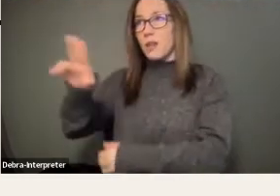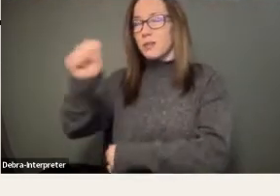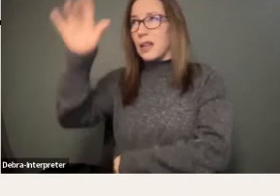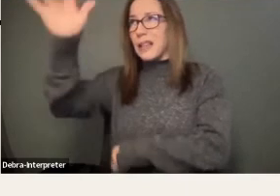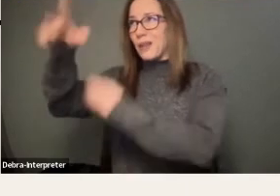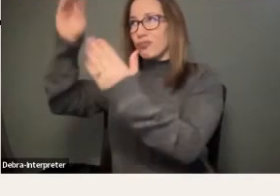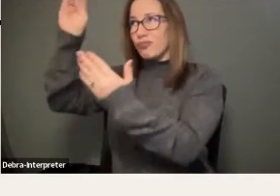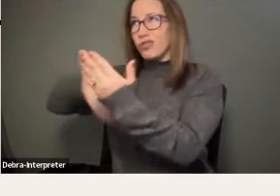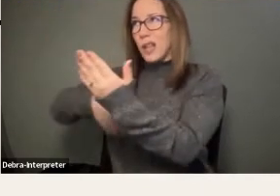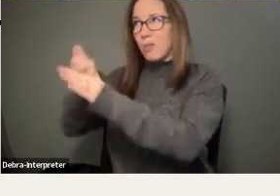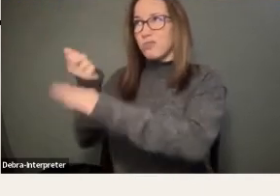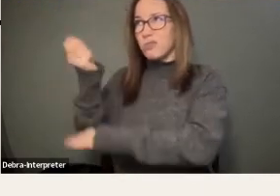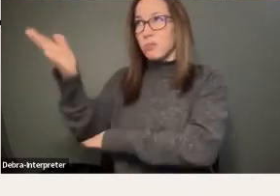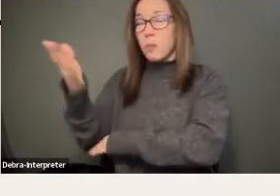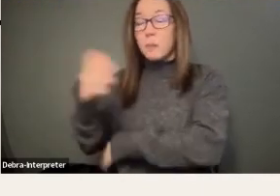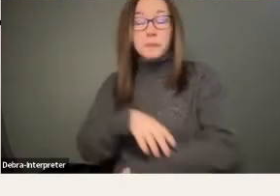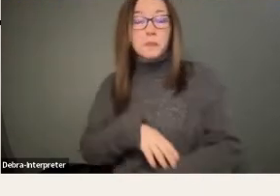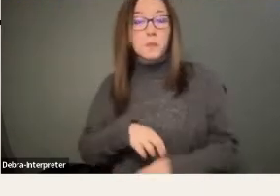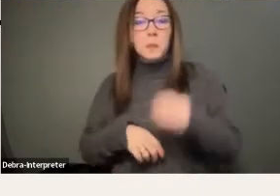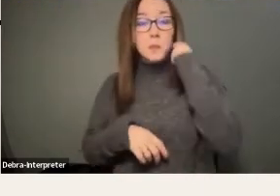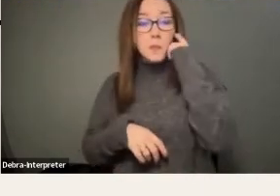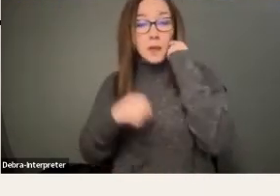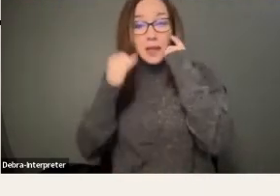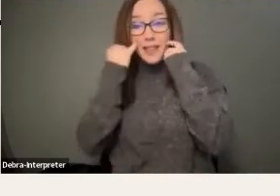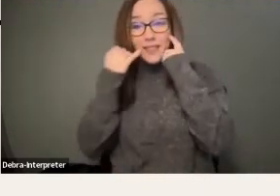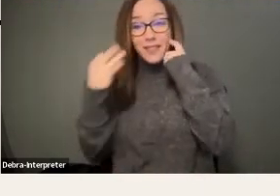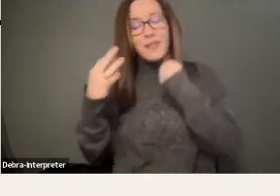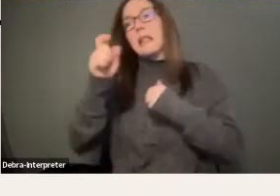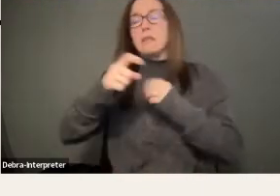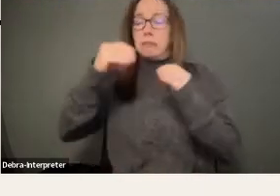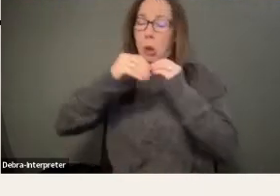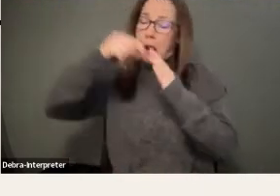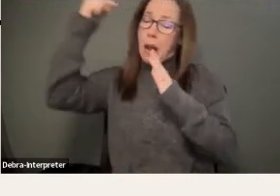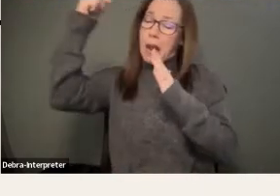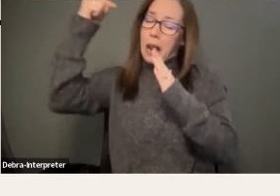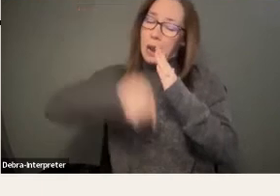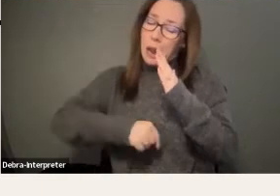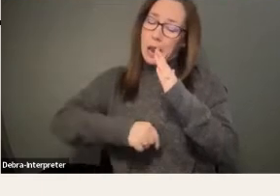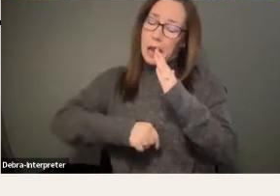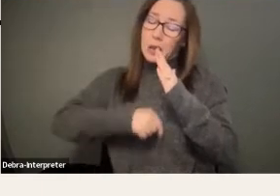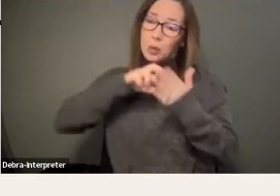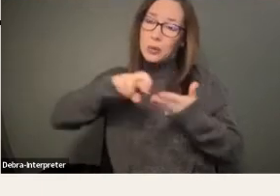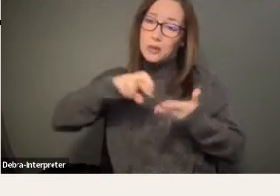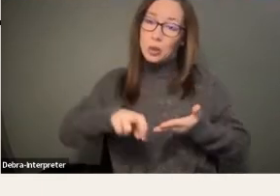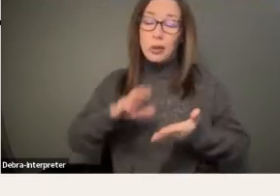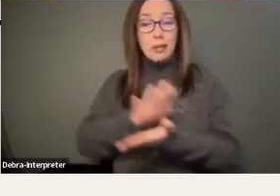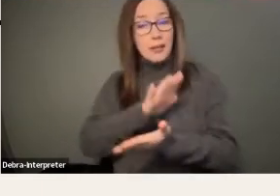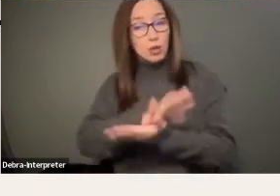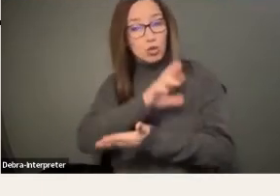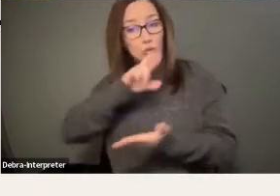online form is there. We also, if you need to do a little bit more